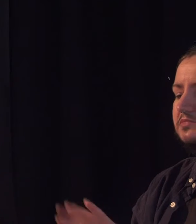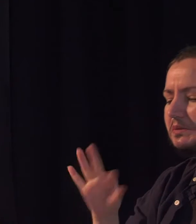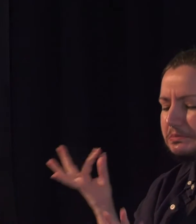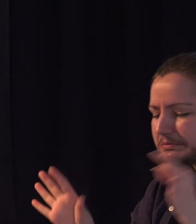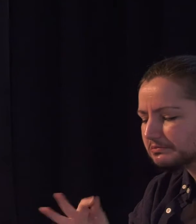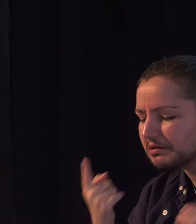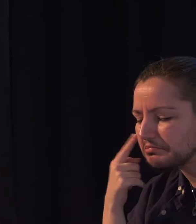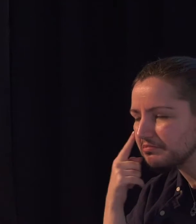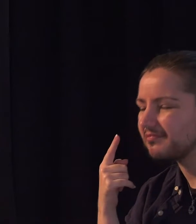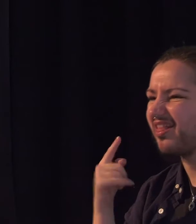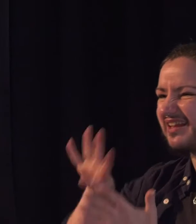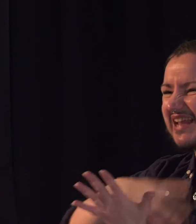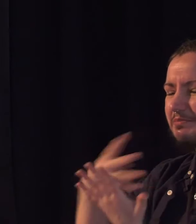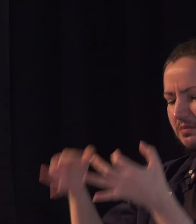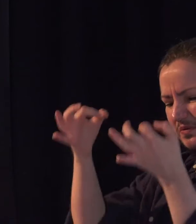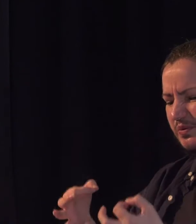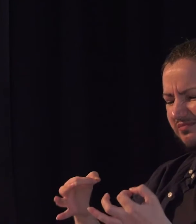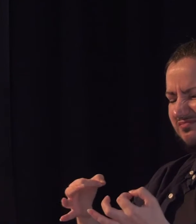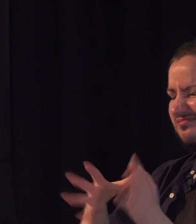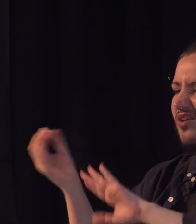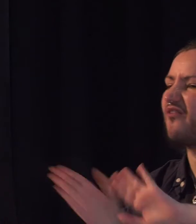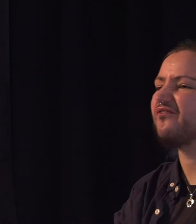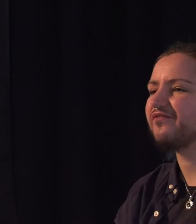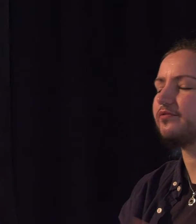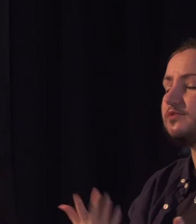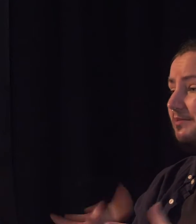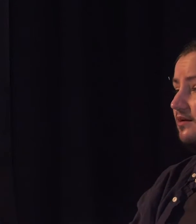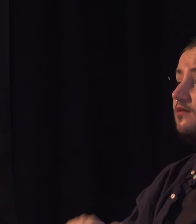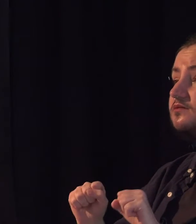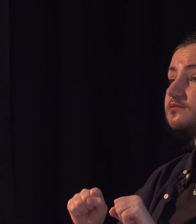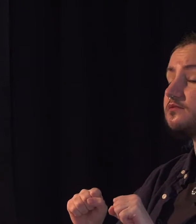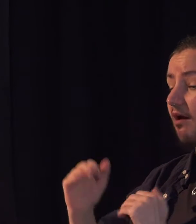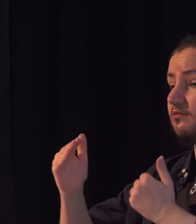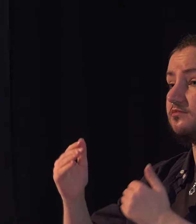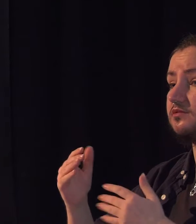from the regimented timetable. We began sessions with one basic singular material,